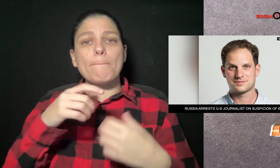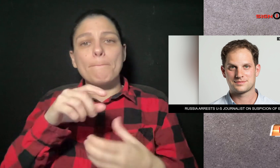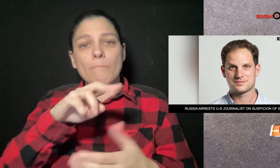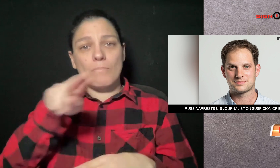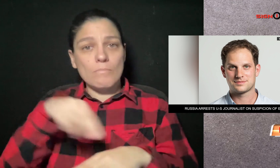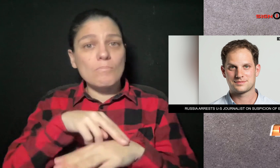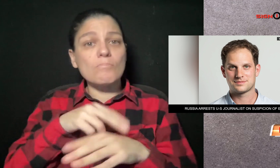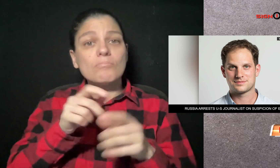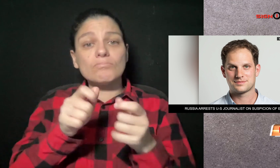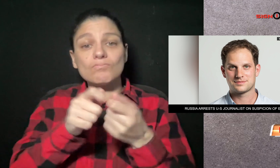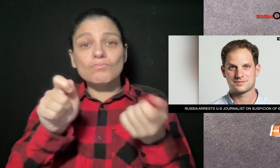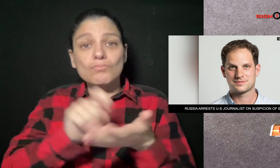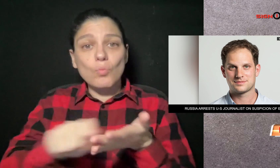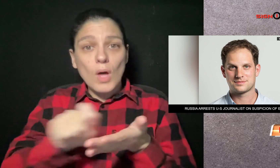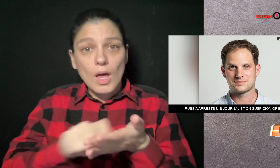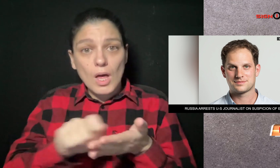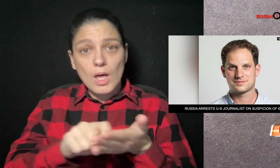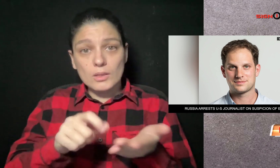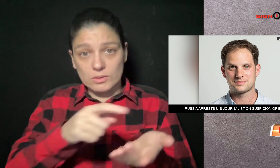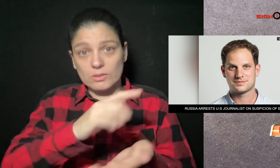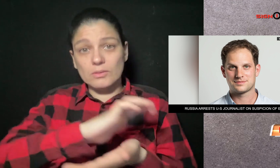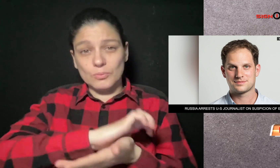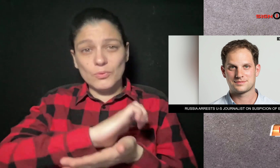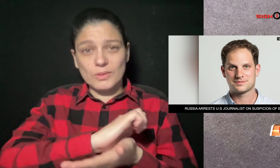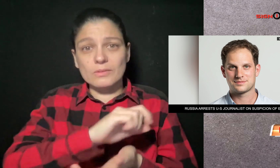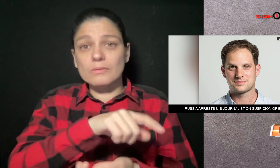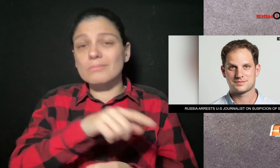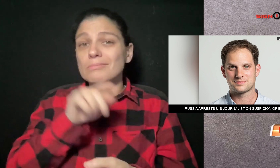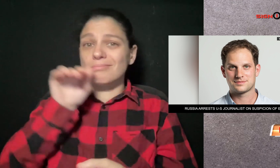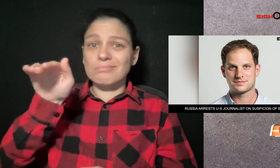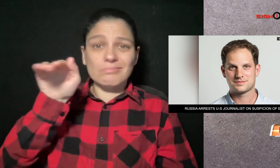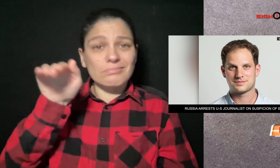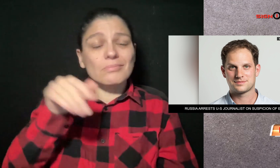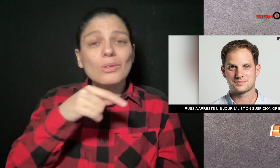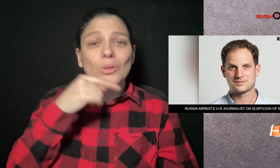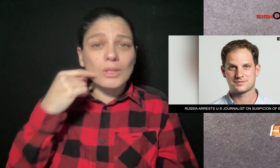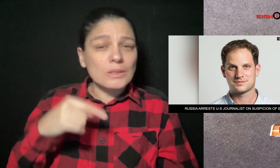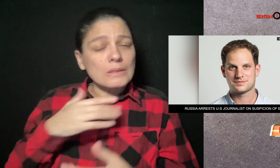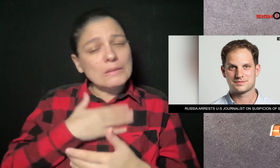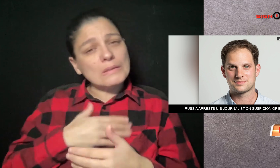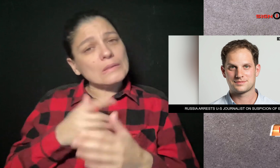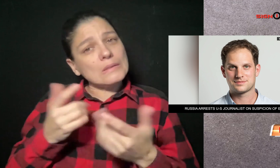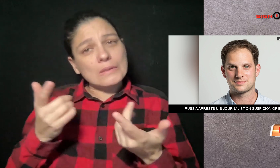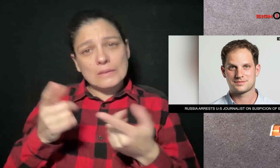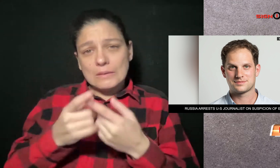the national press club is calling on Russia to immediately release Gershkovich calling